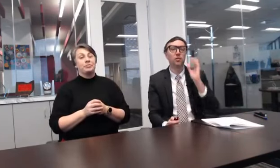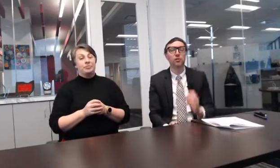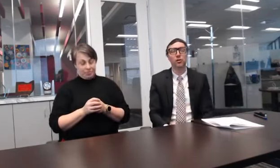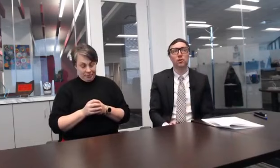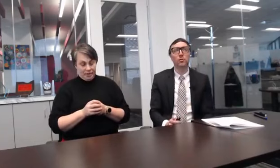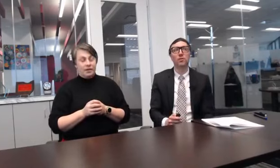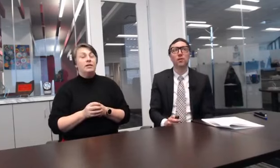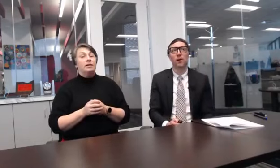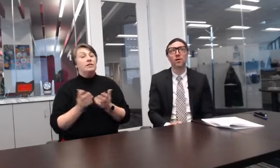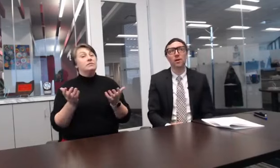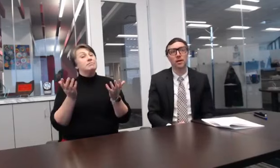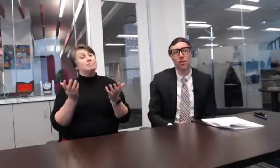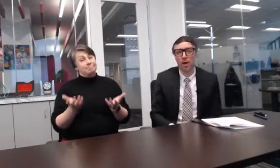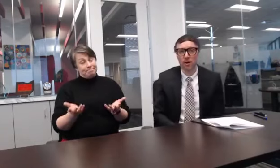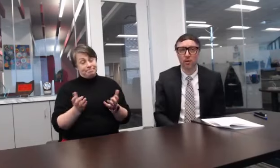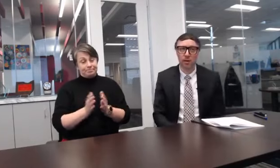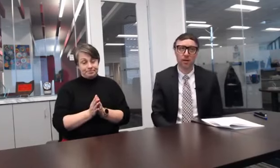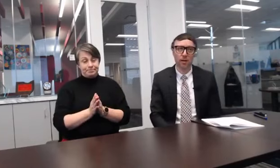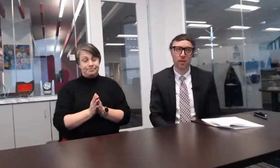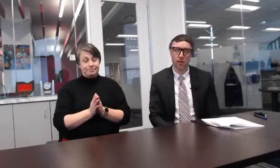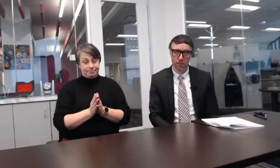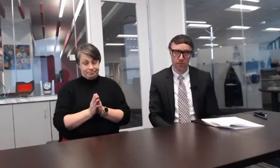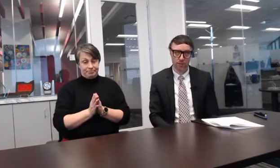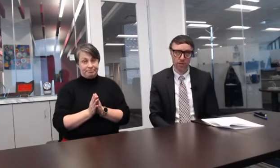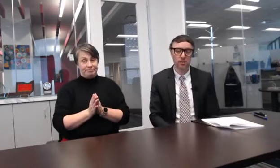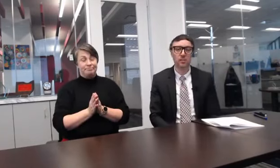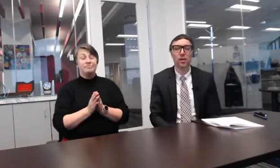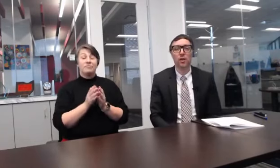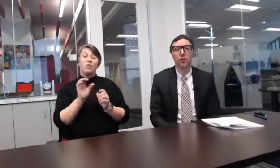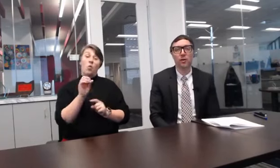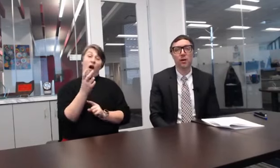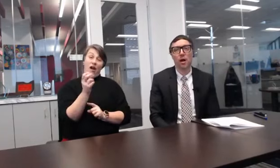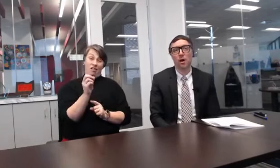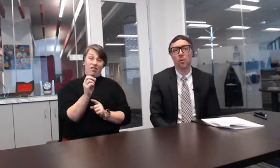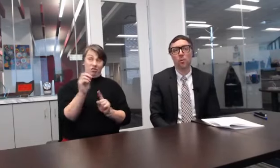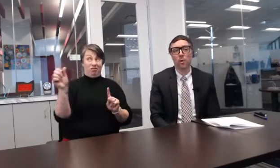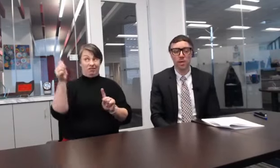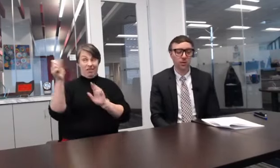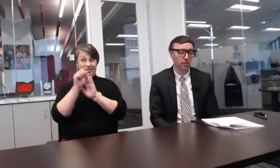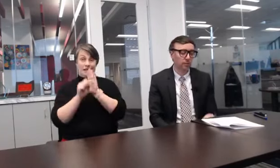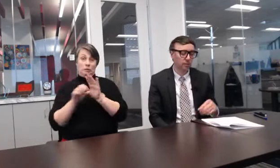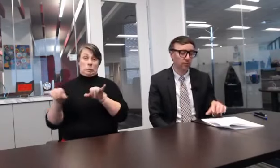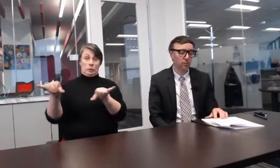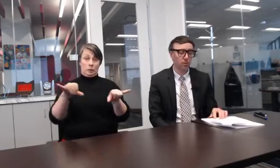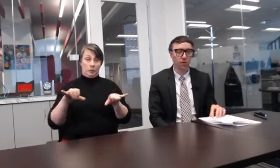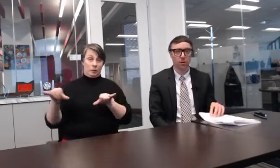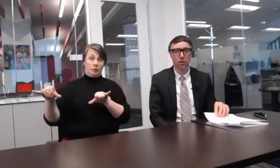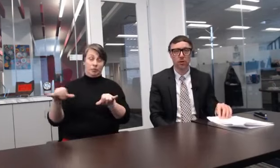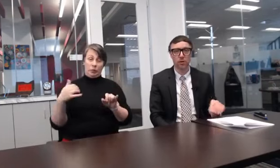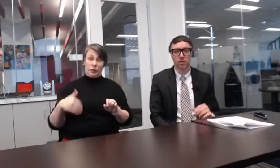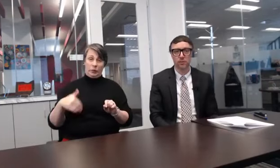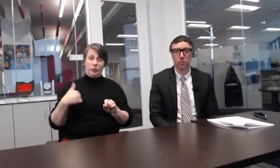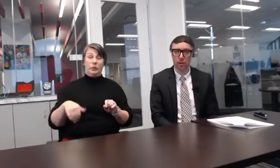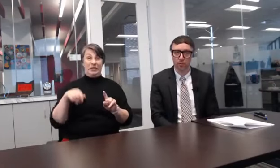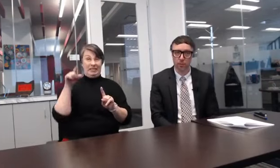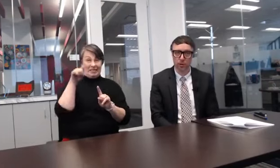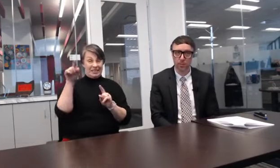So in Ohio and a lot of other states, there are waiting lists for these waiver programs.